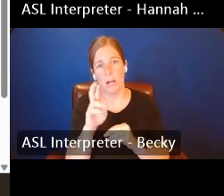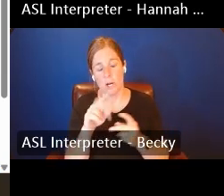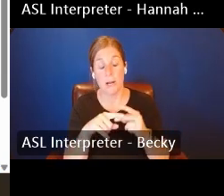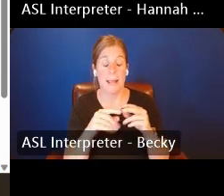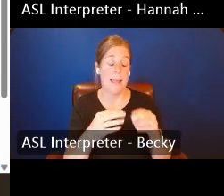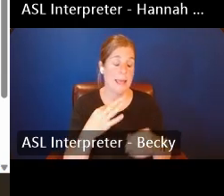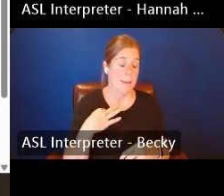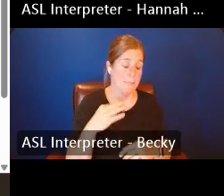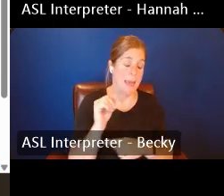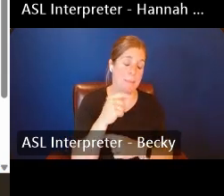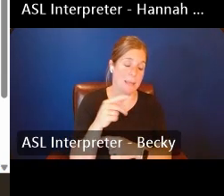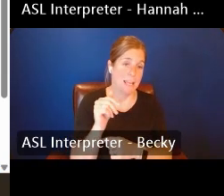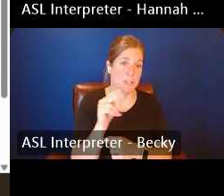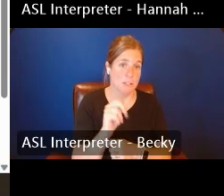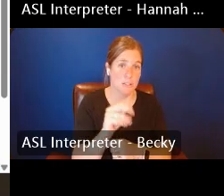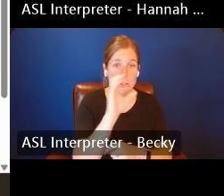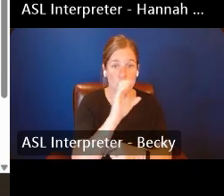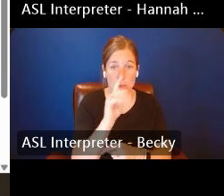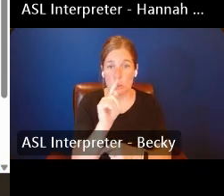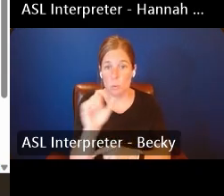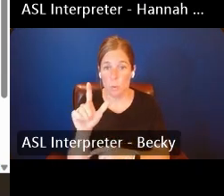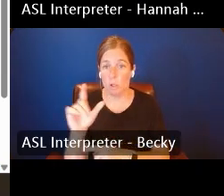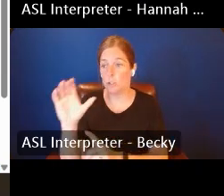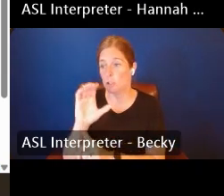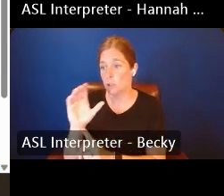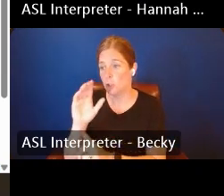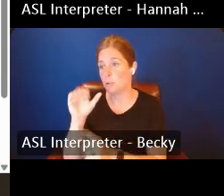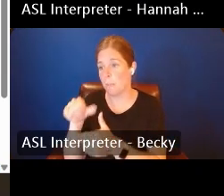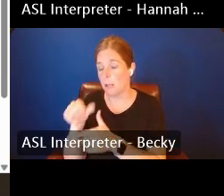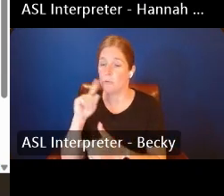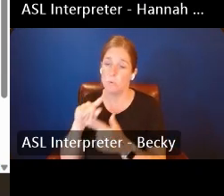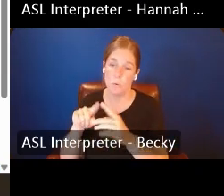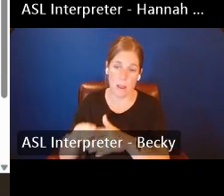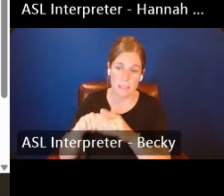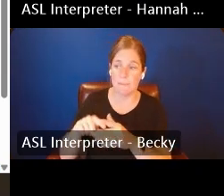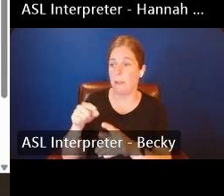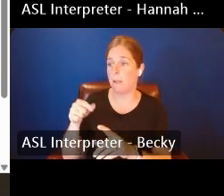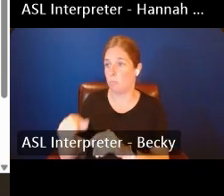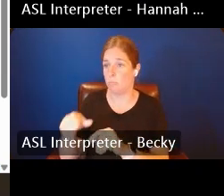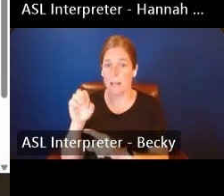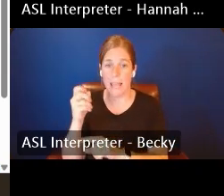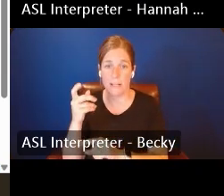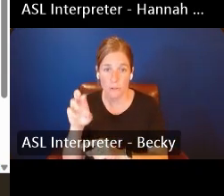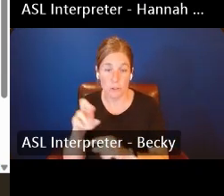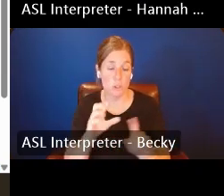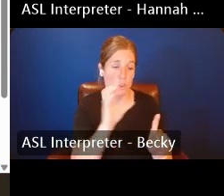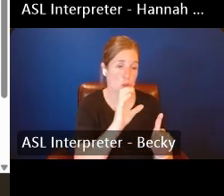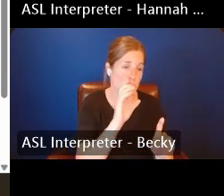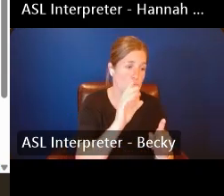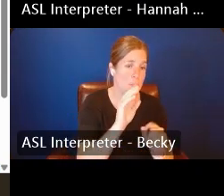Use down arrow for search suggestions. Search in button. To activate, press Enter. Enter, search and menu. Search and group all together.